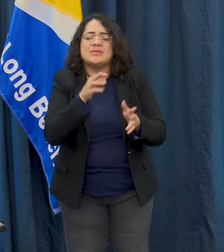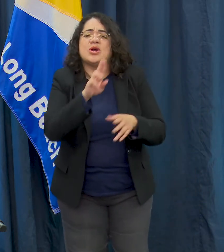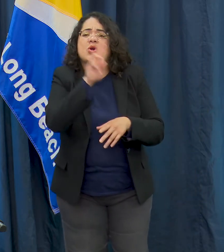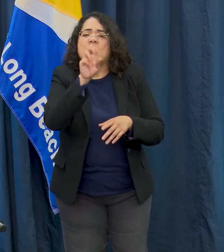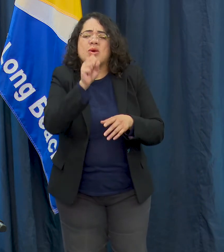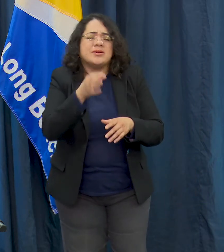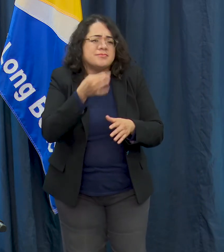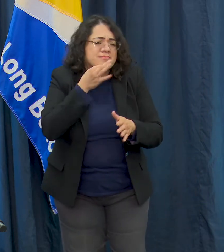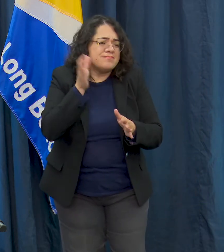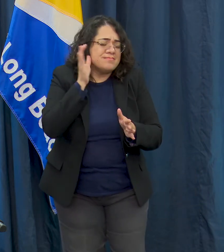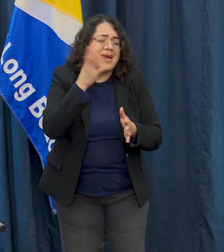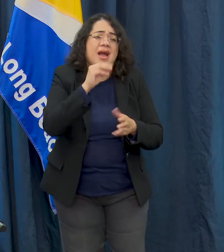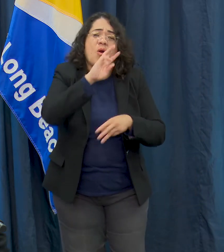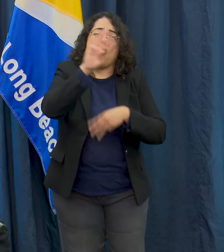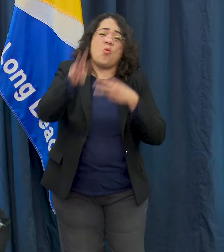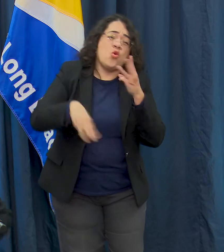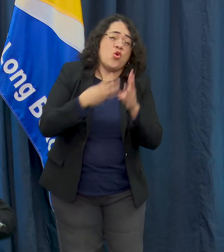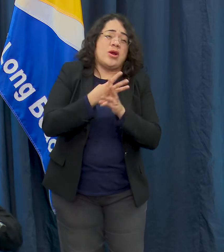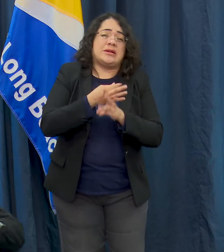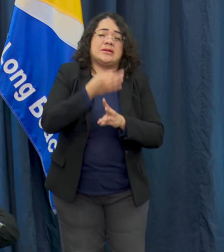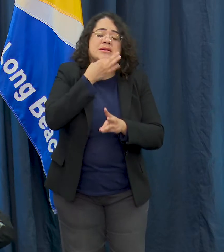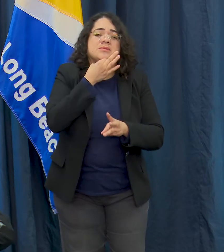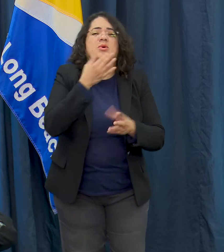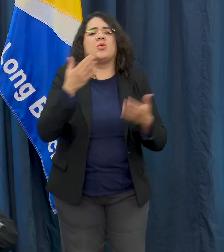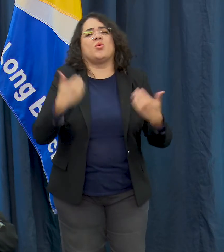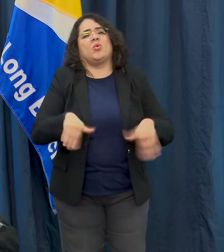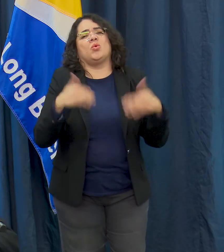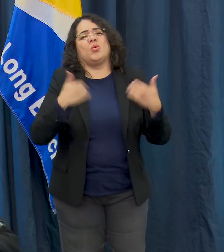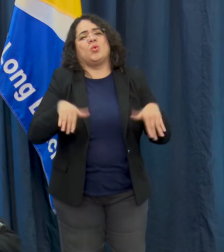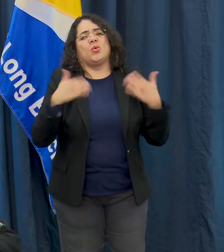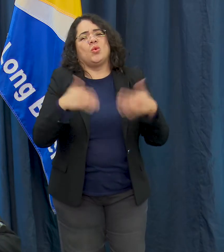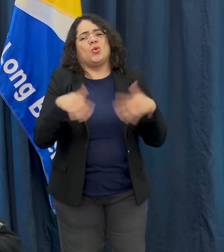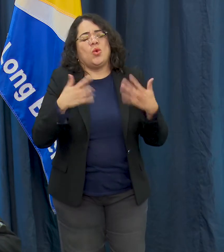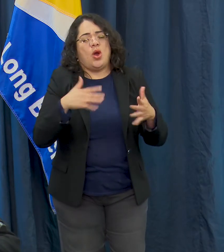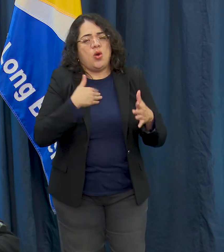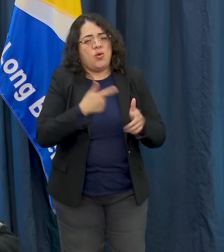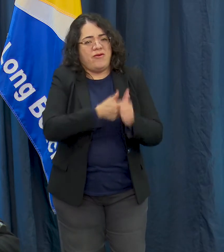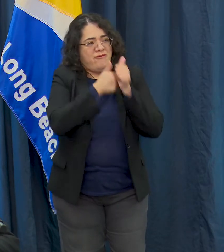are listening to and trying to follow and so we are opening things that we